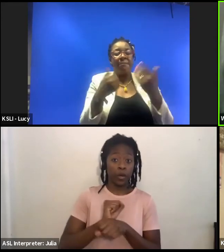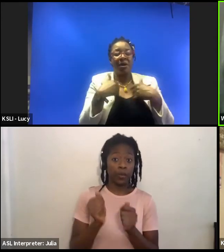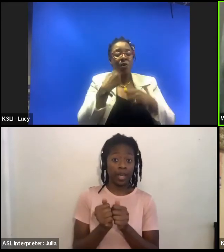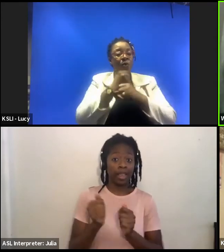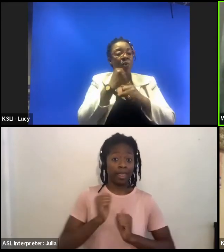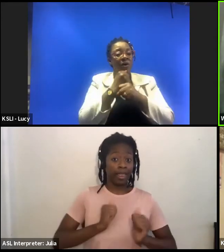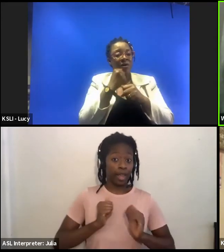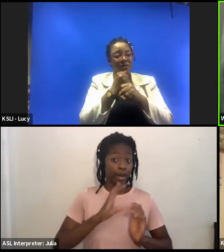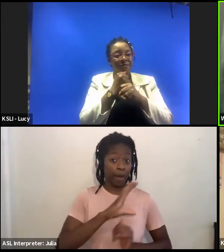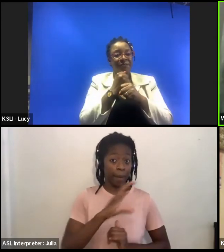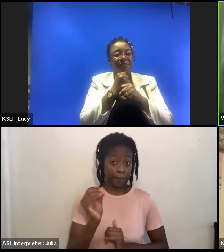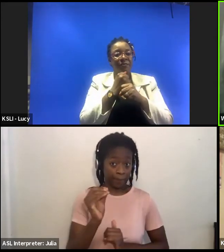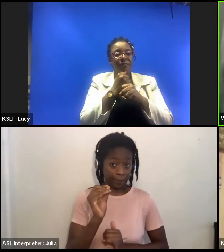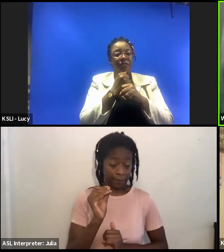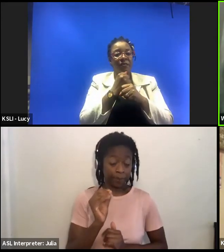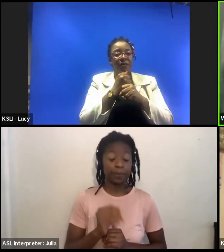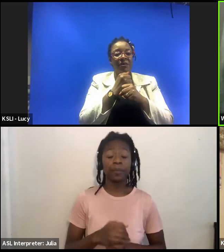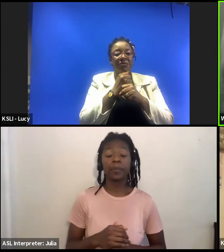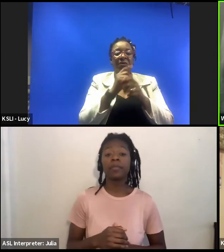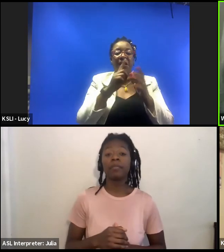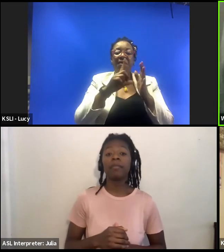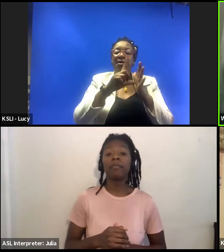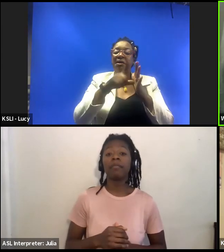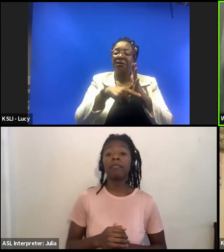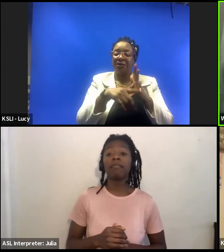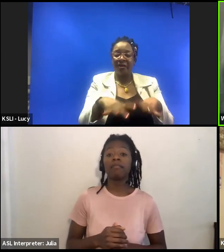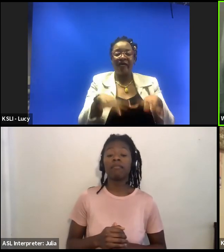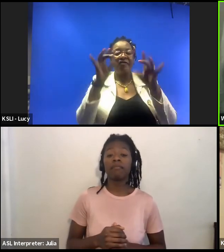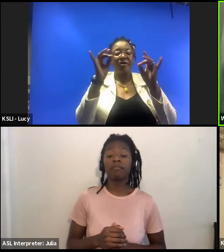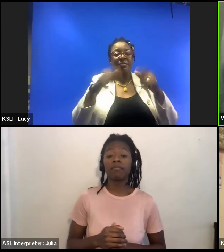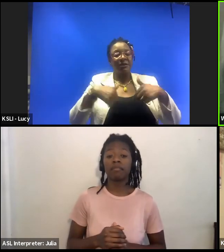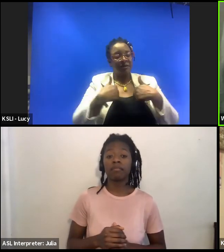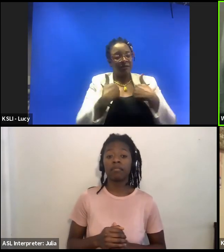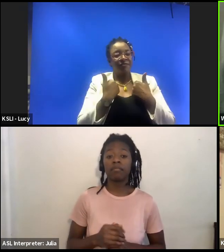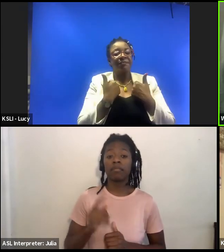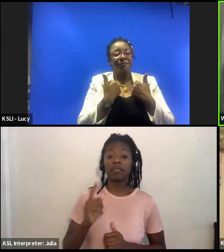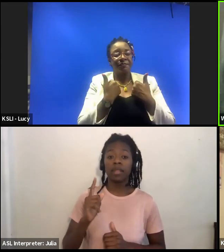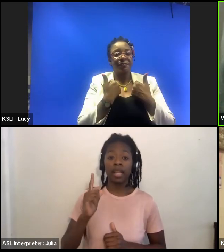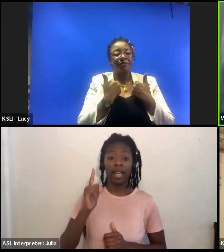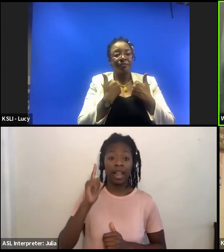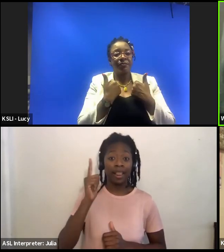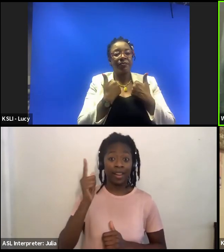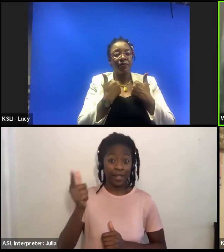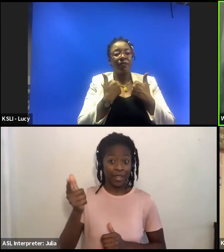And years later I found myself pregnant and I thought,